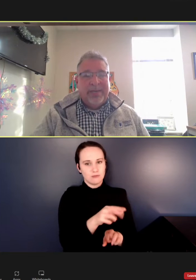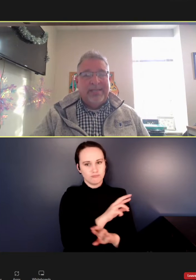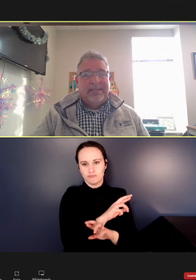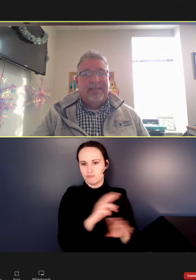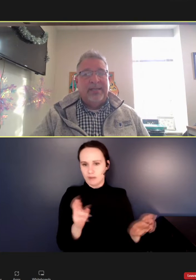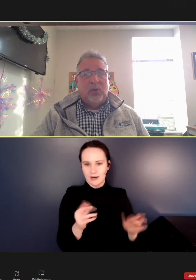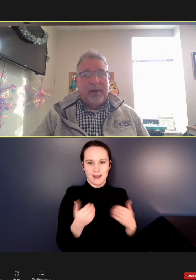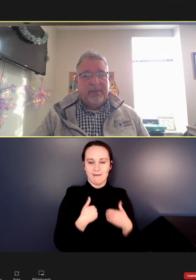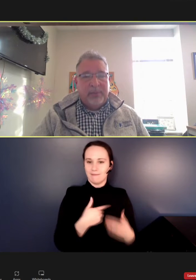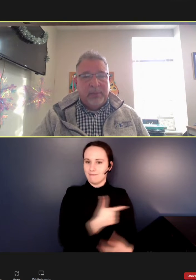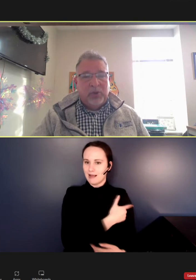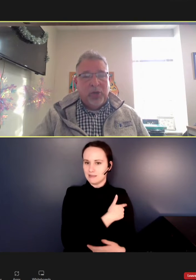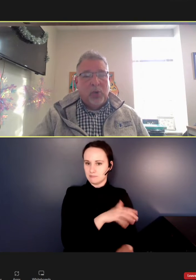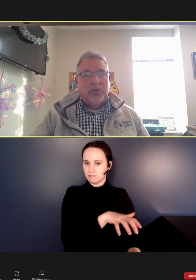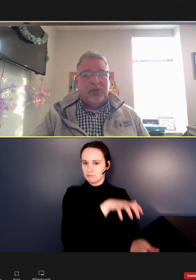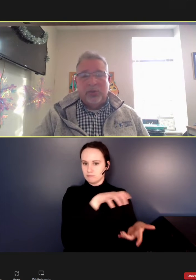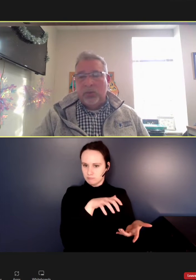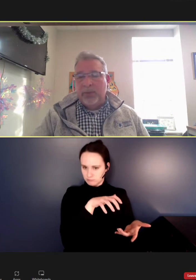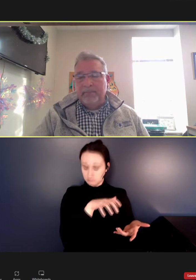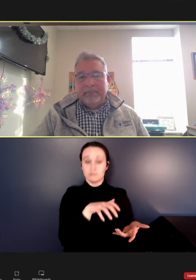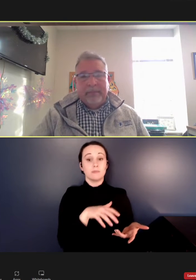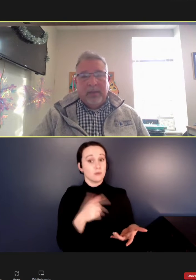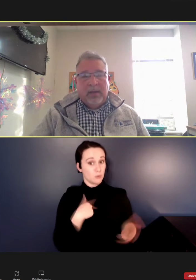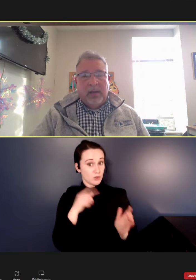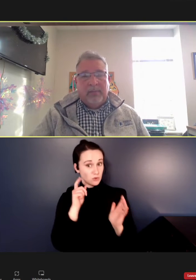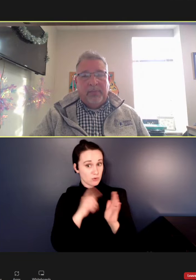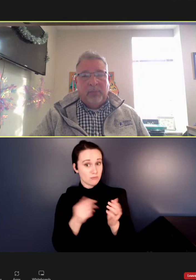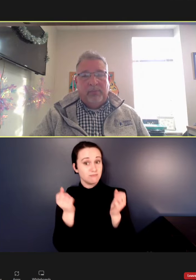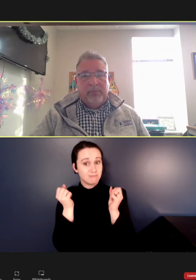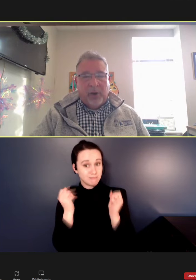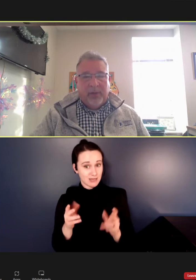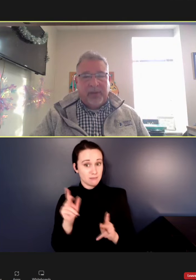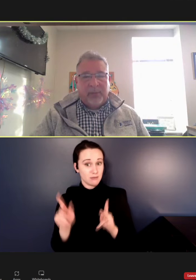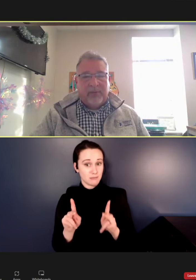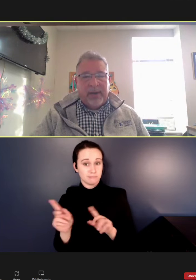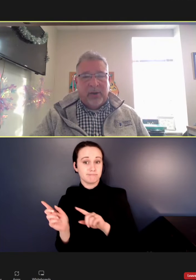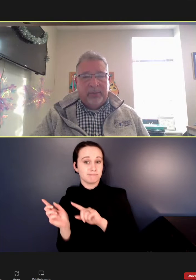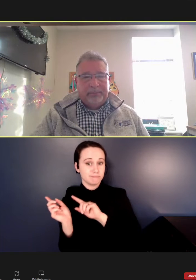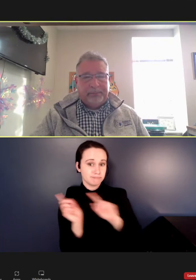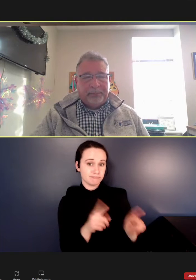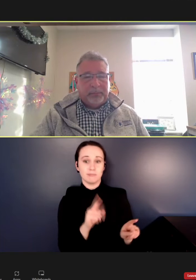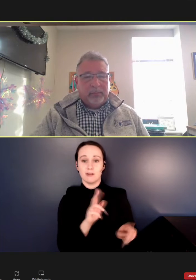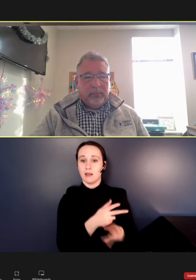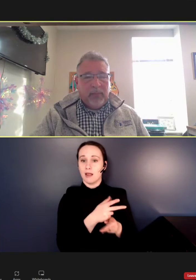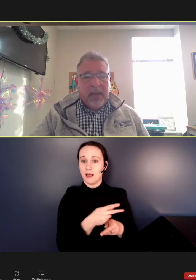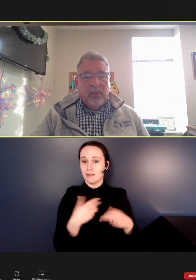We did see quite a few people go to their healthcare provider. And